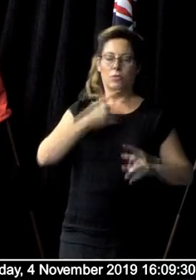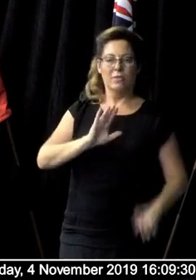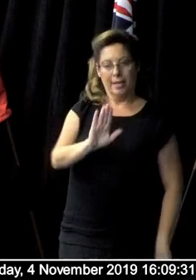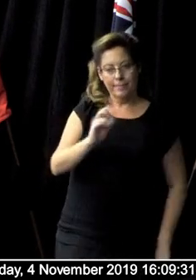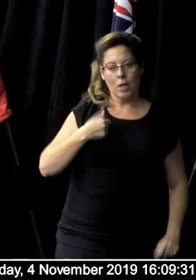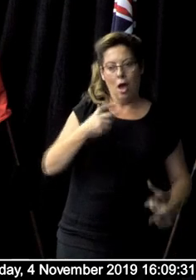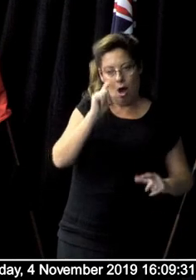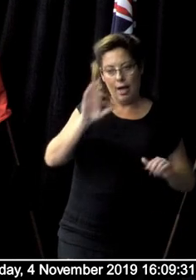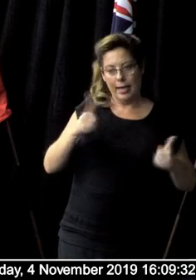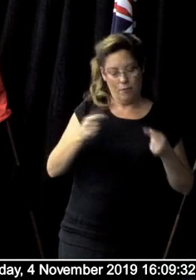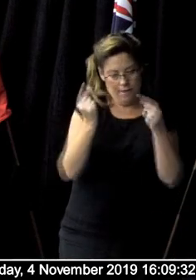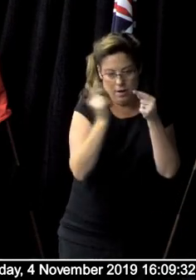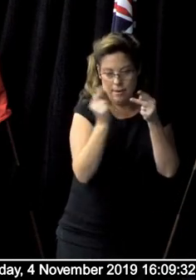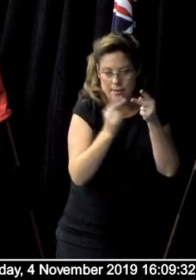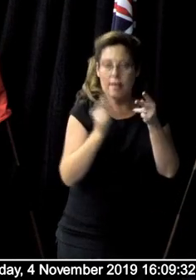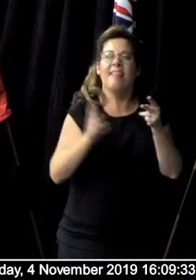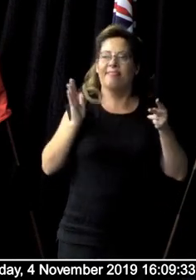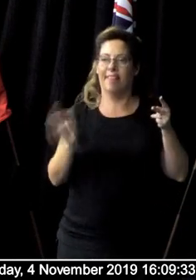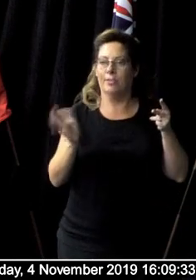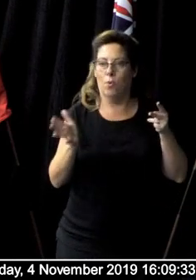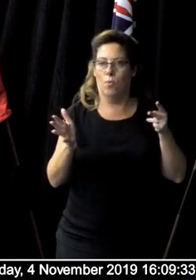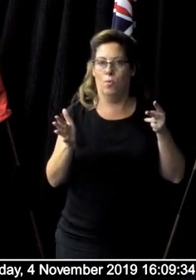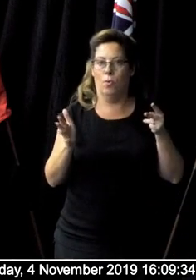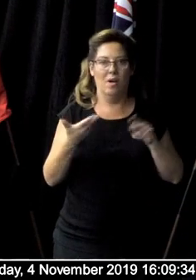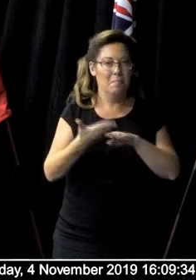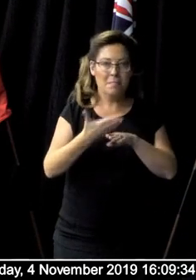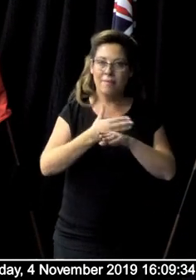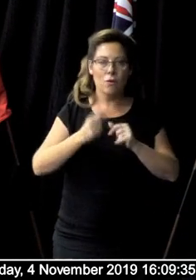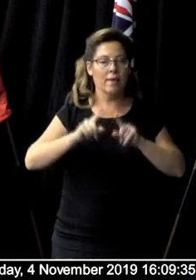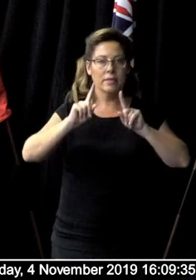limit before they’ve even had that conversation with the family. Thanks.